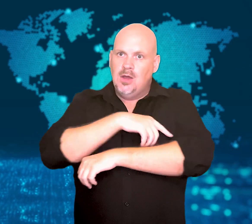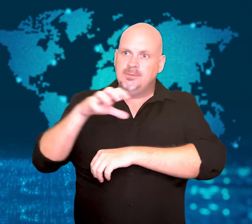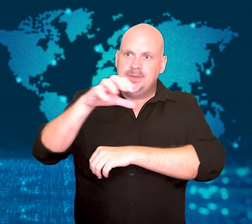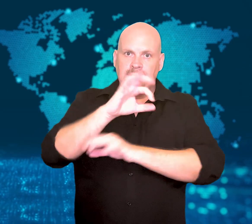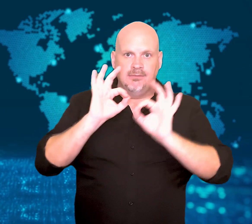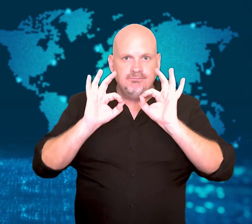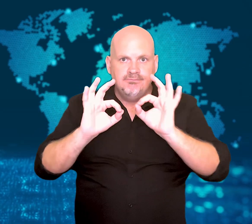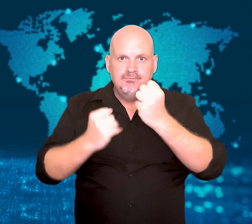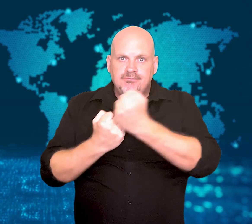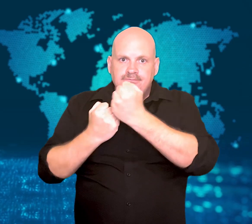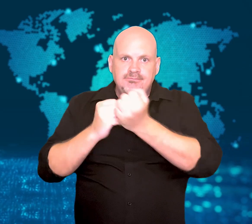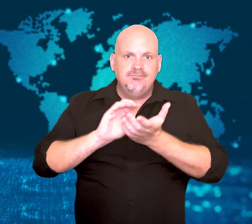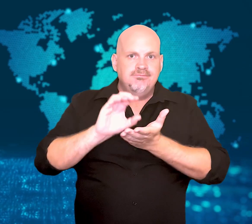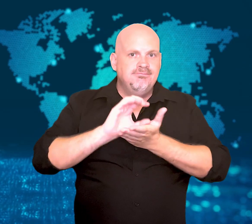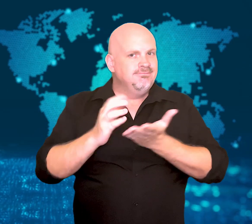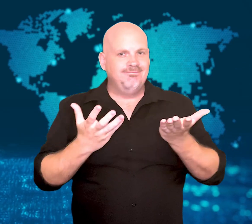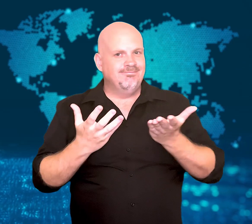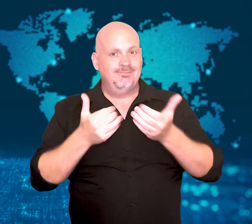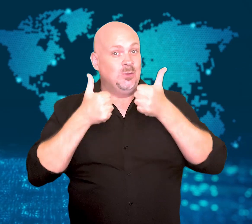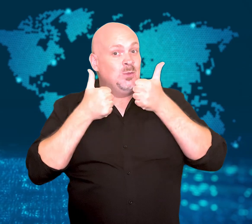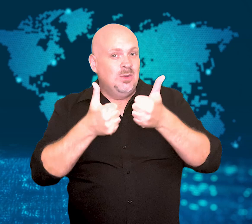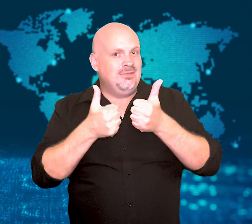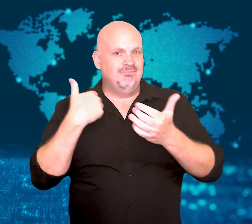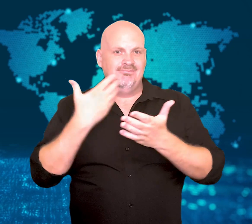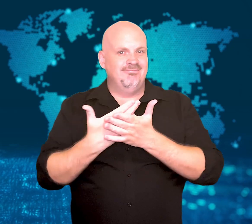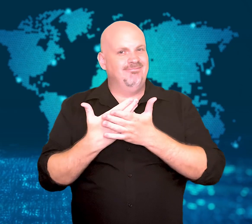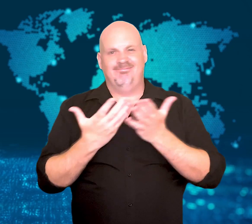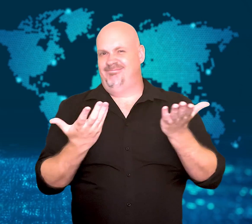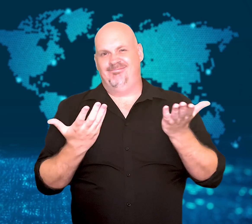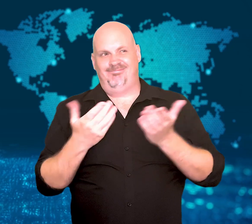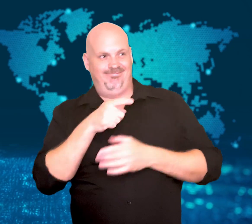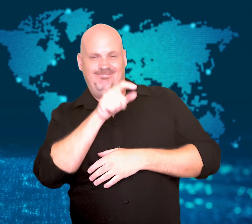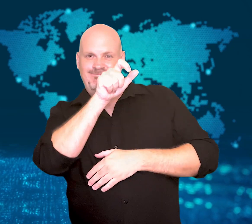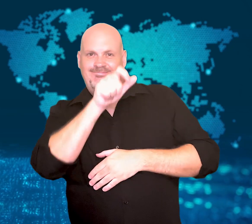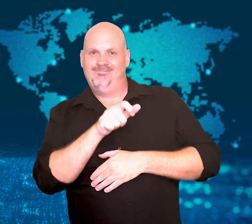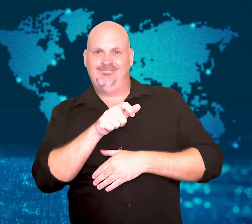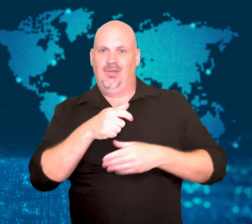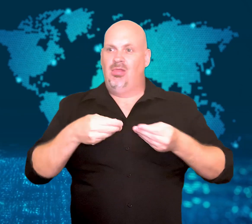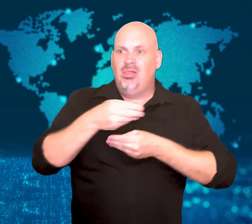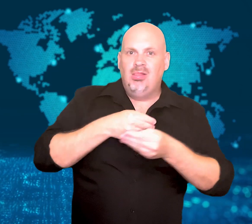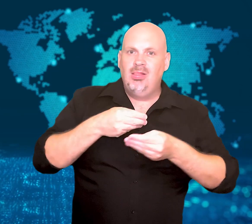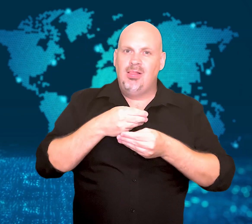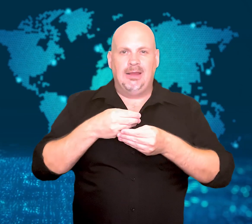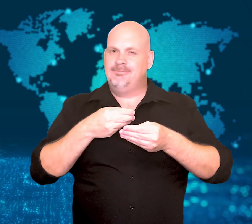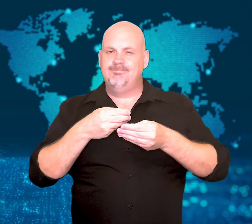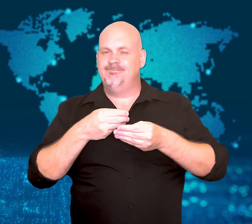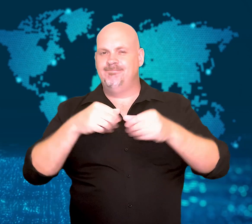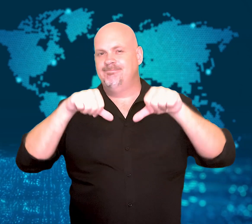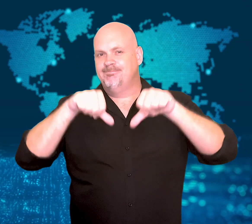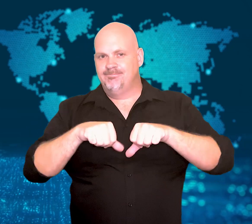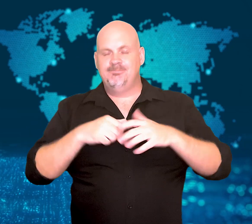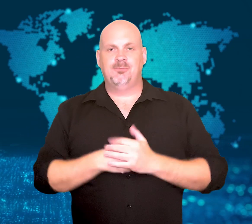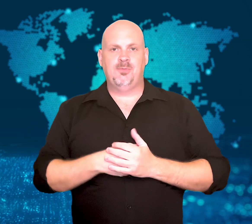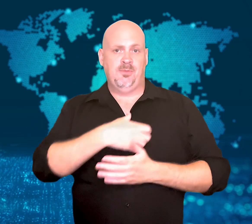continued while he held his position.